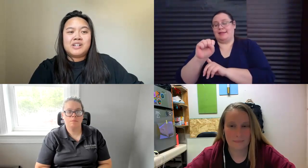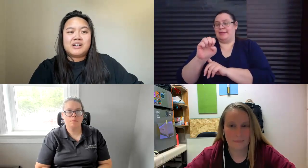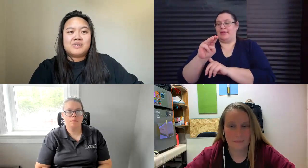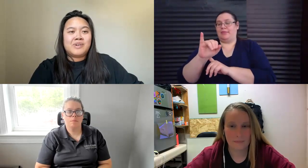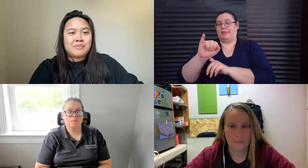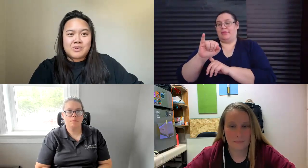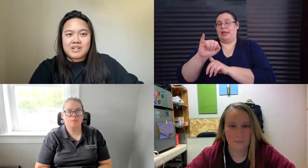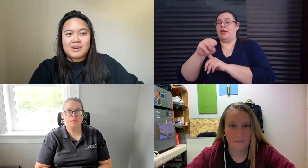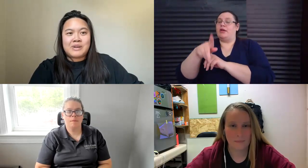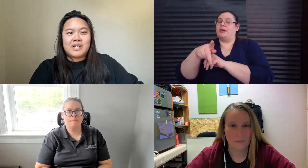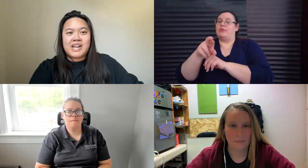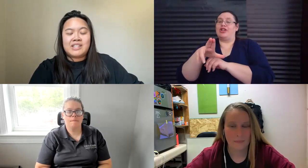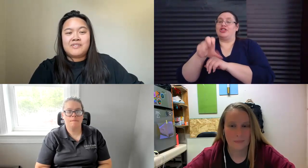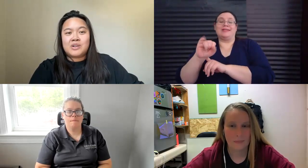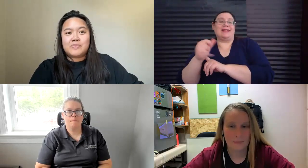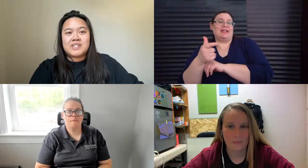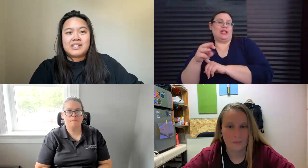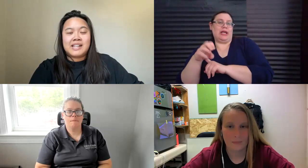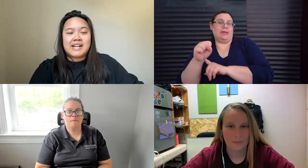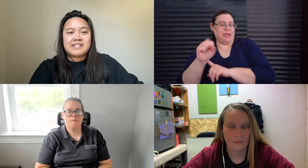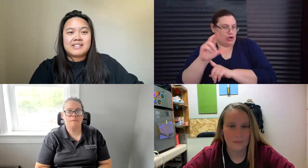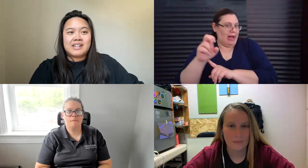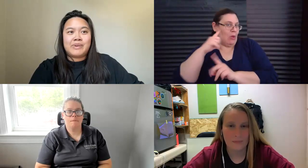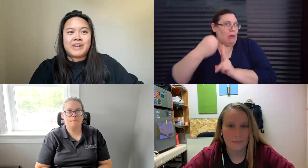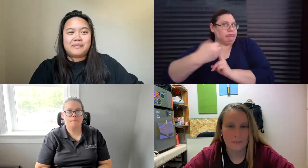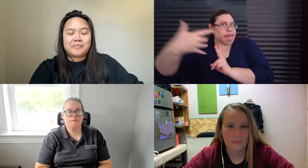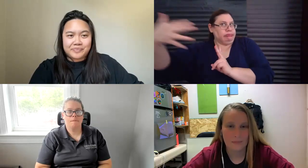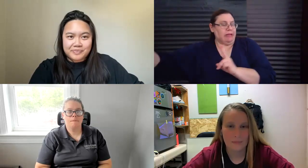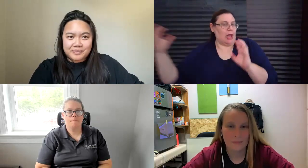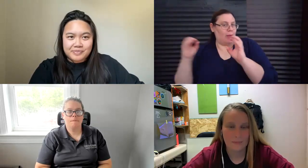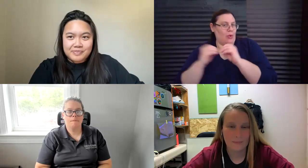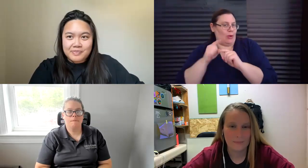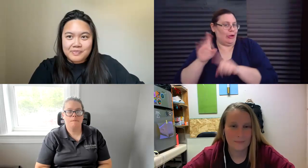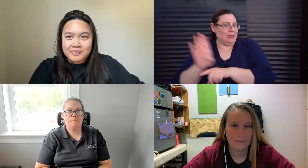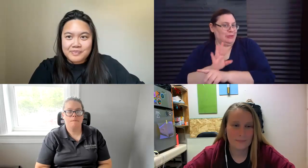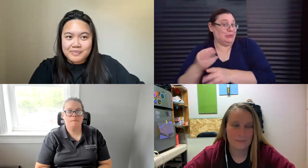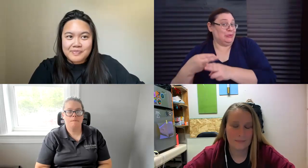You'll hear more about Renee and Fulcrum glass more in a bit.